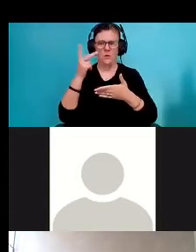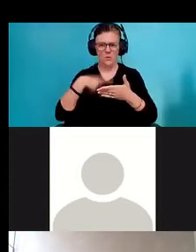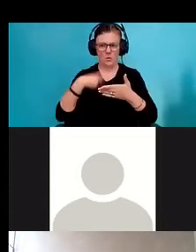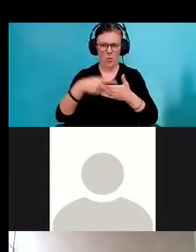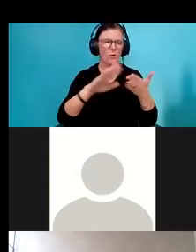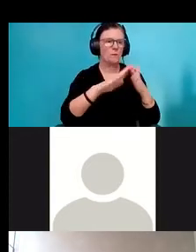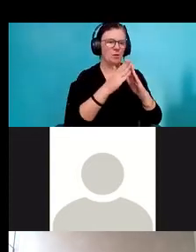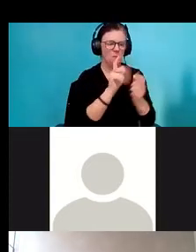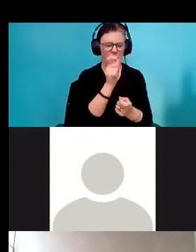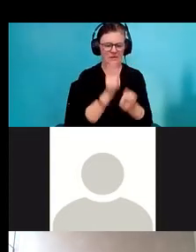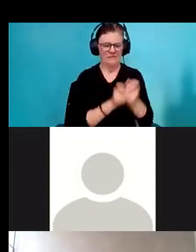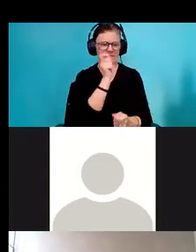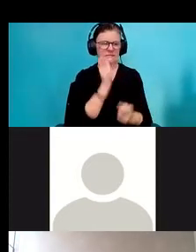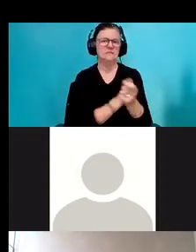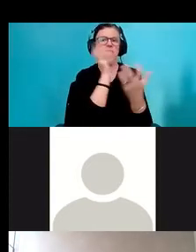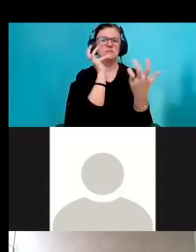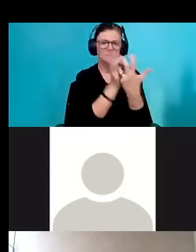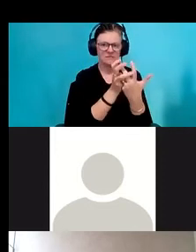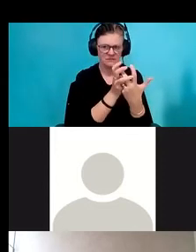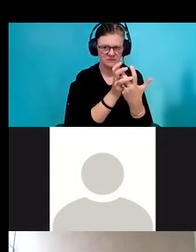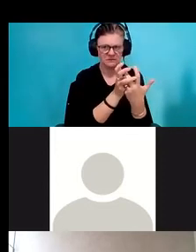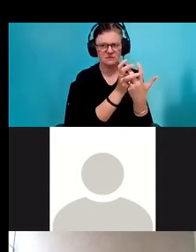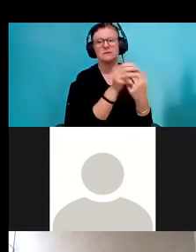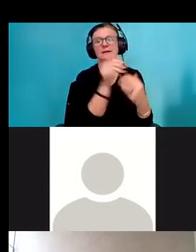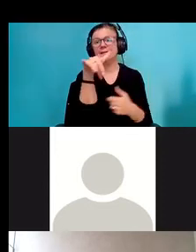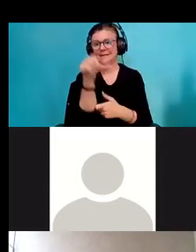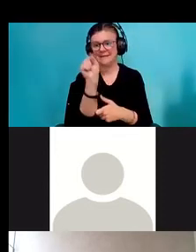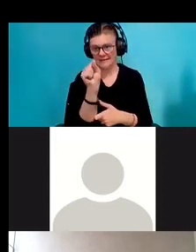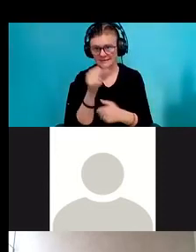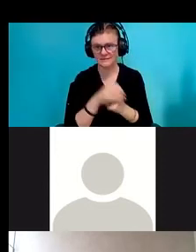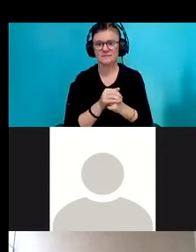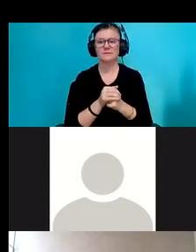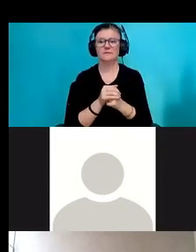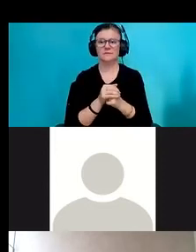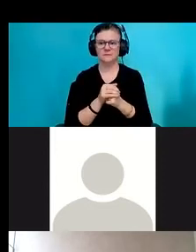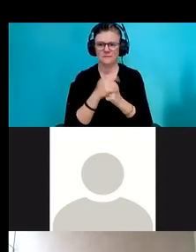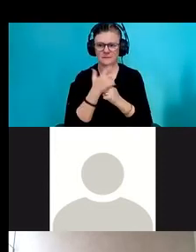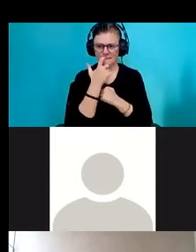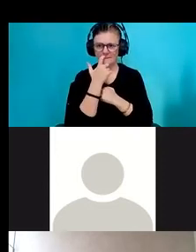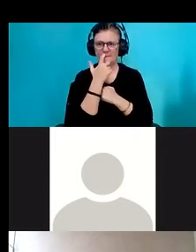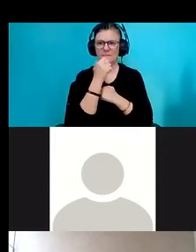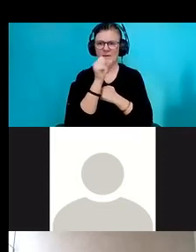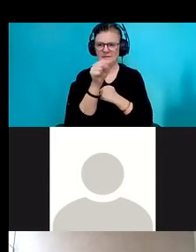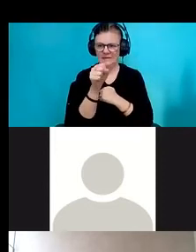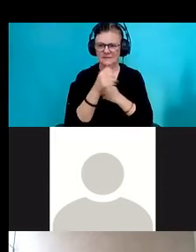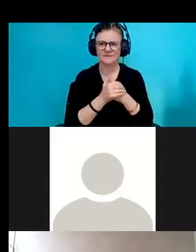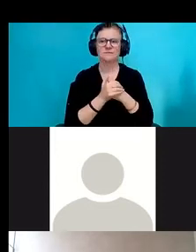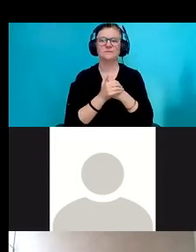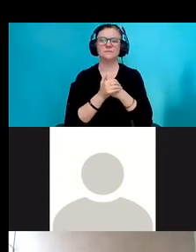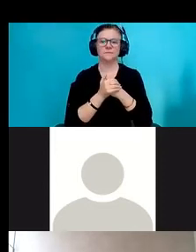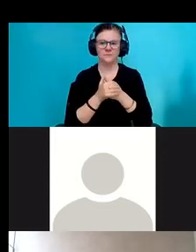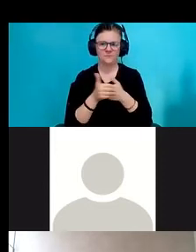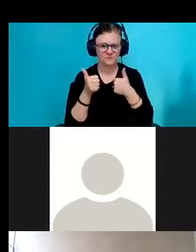This really illustrates the power of the different programs that OVW has shaped for responding